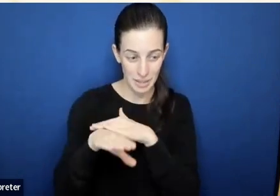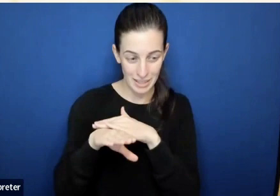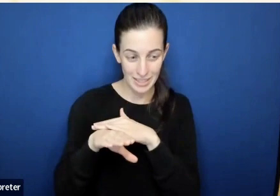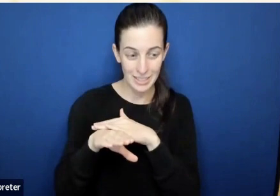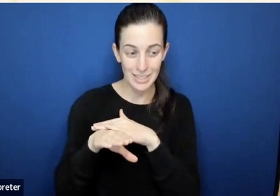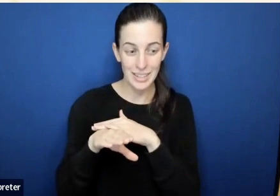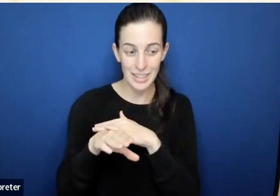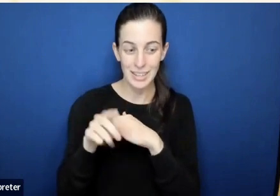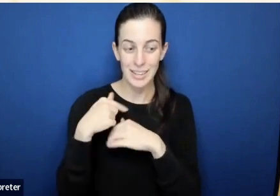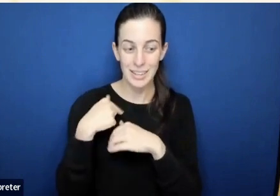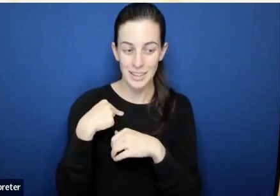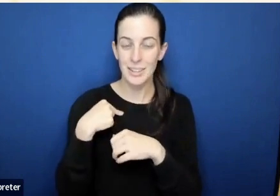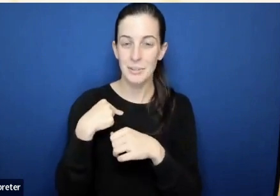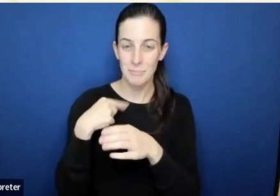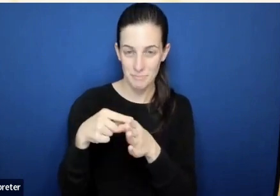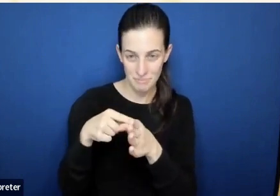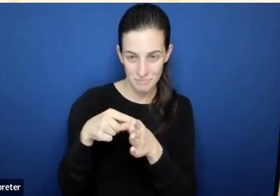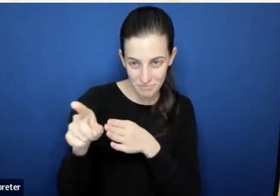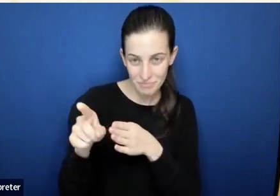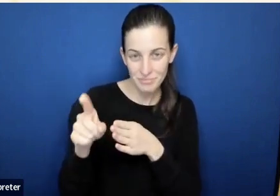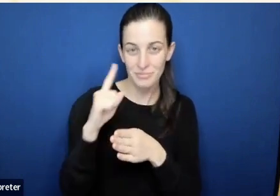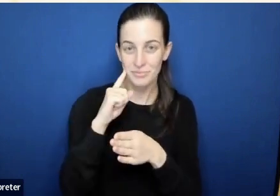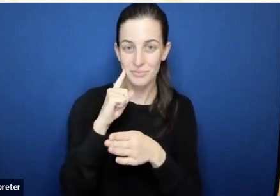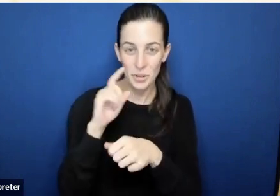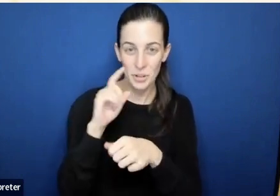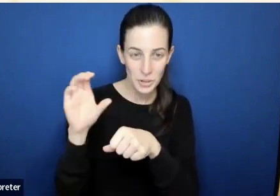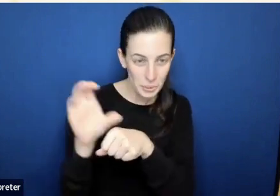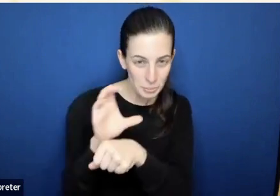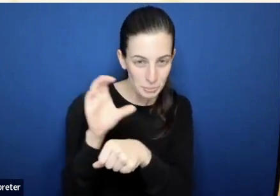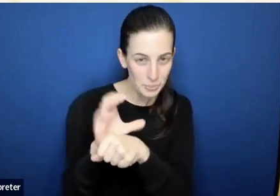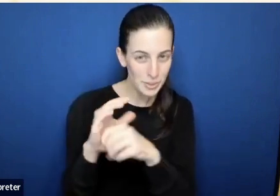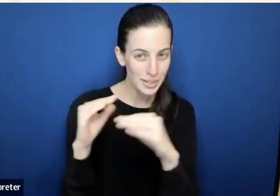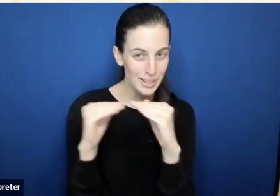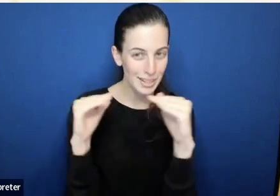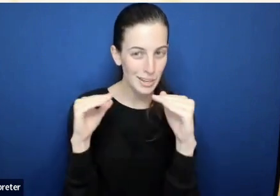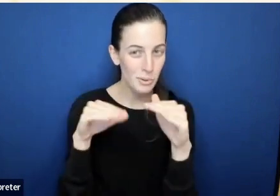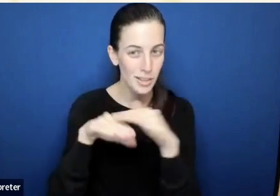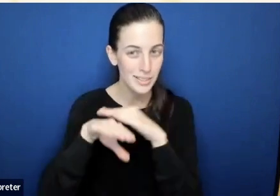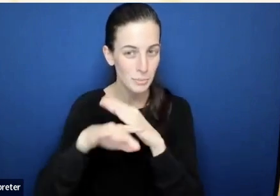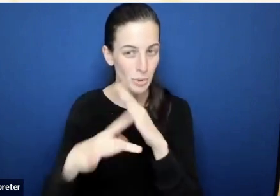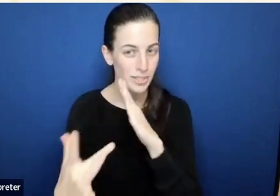Rashmi is deeply committed to ensuring equal access to technology for all individuals.